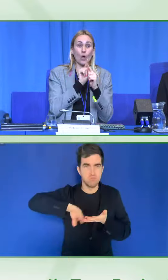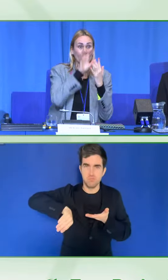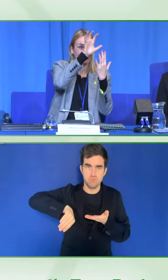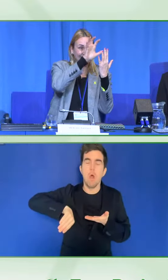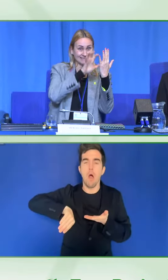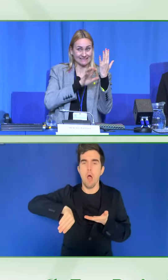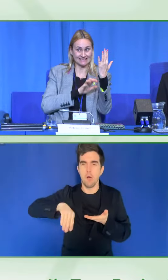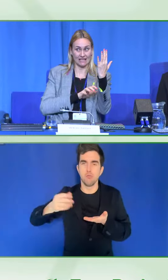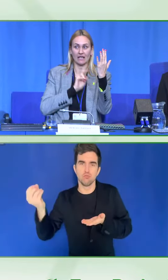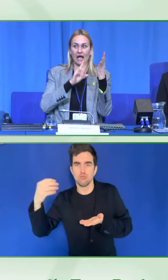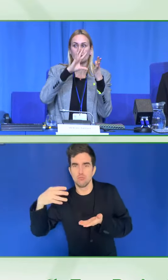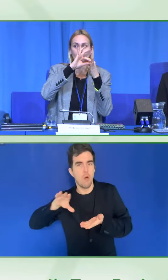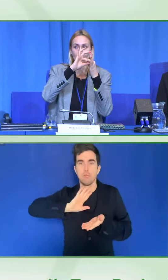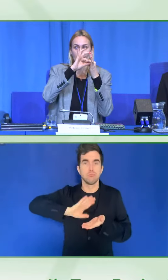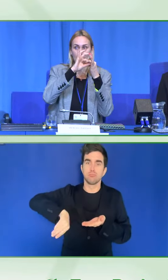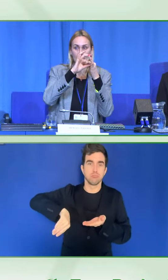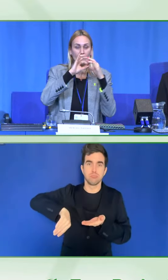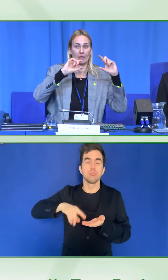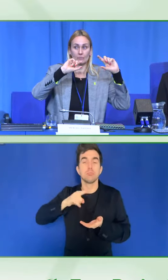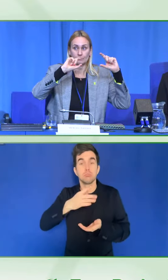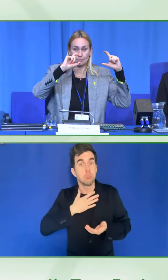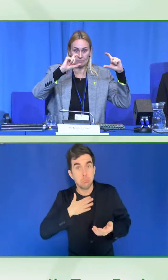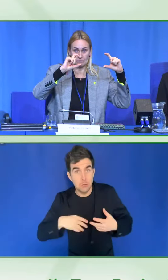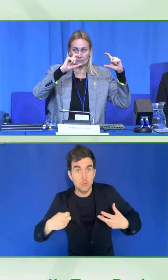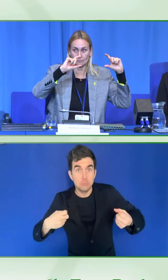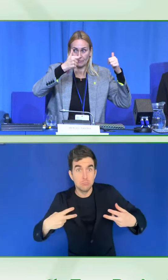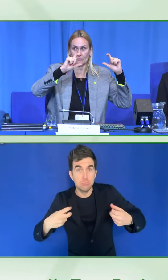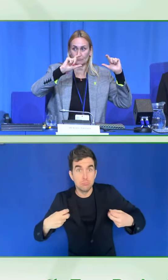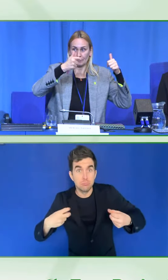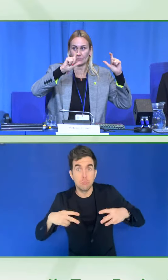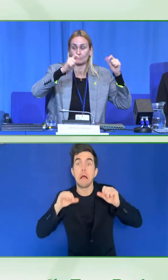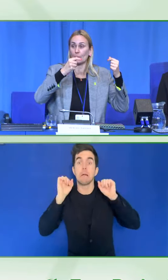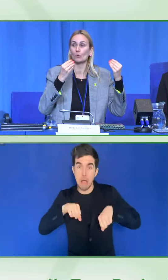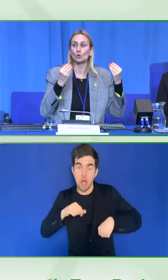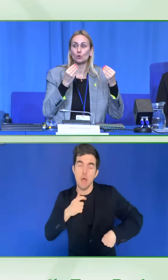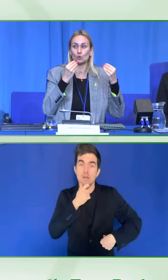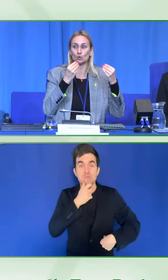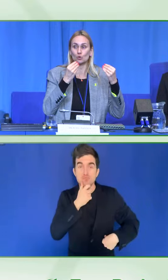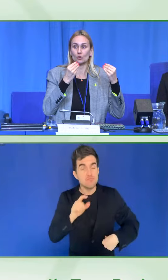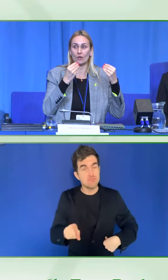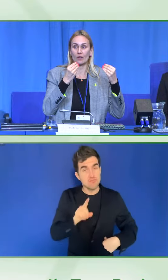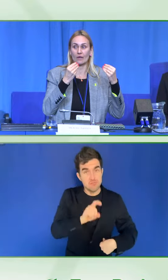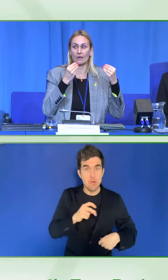I have two interpreters with me today.